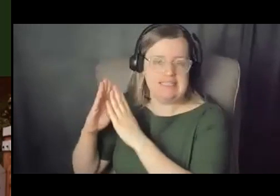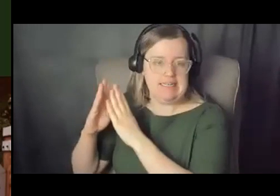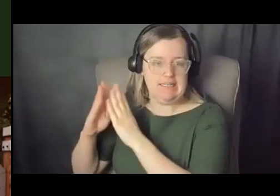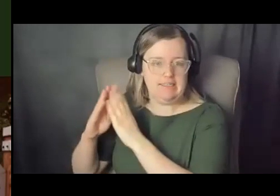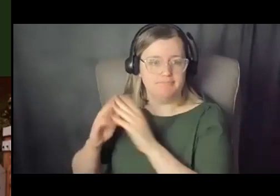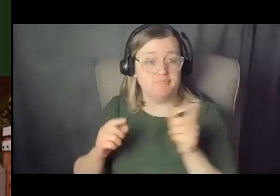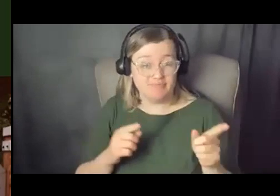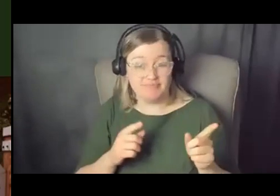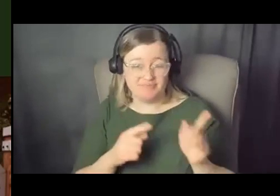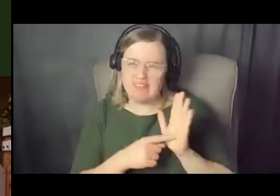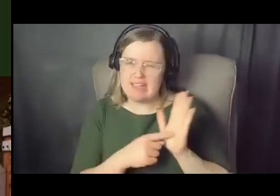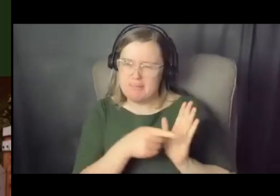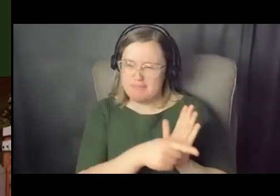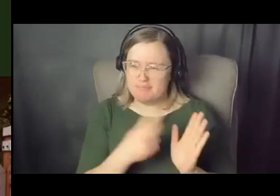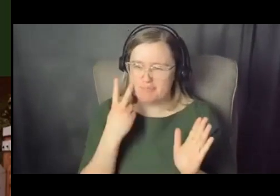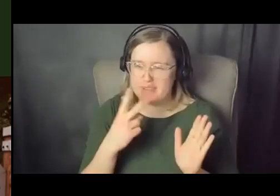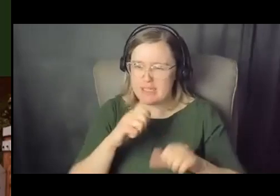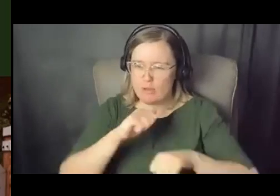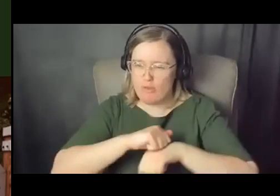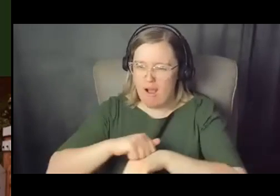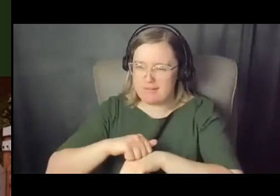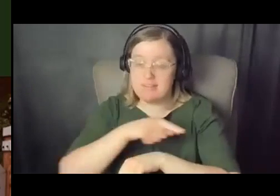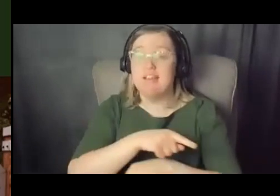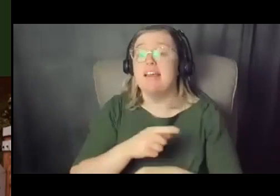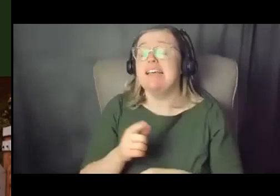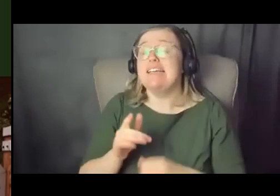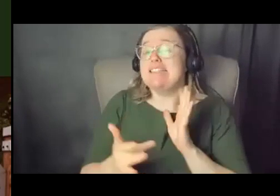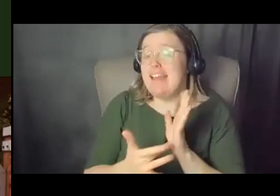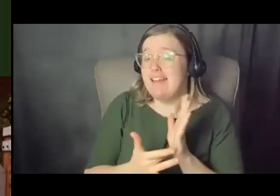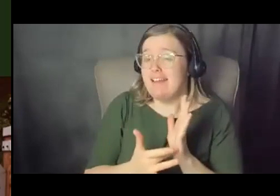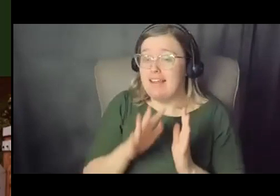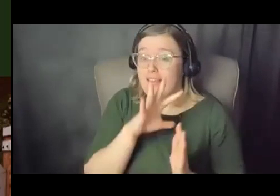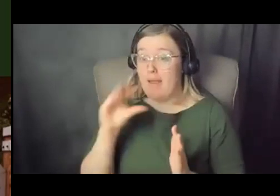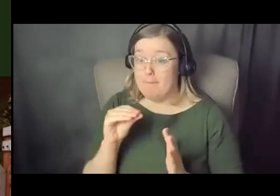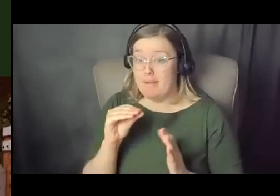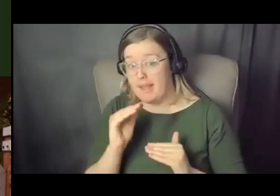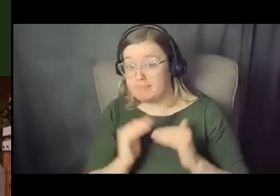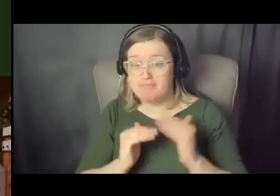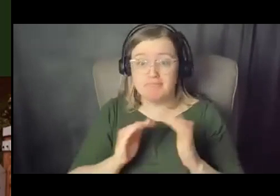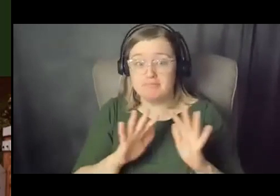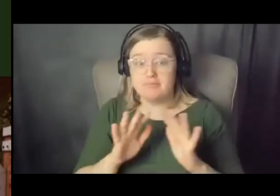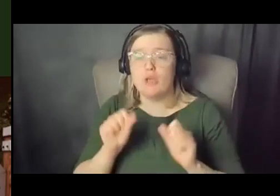have a pointer, the landscape rocks the contractor could technically sell those, but we talked to the city about the